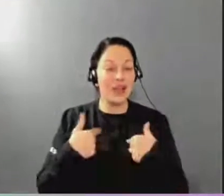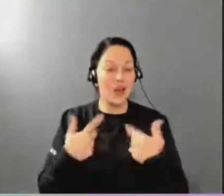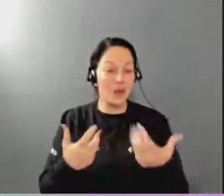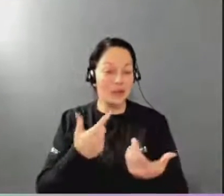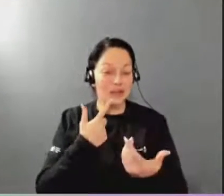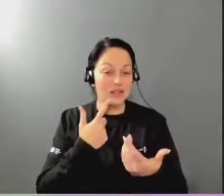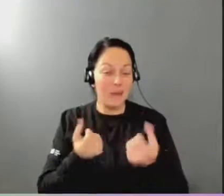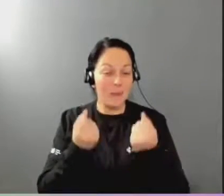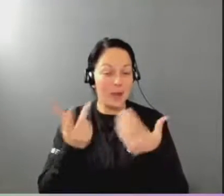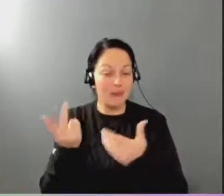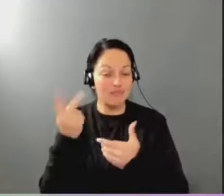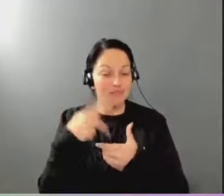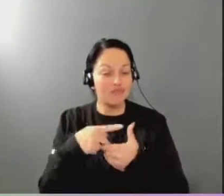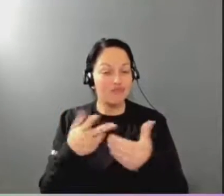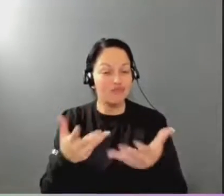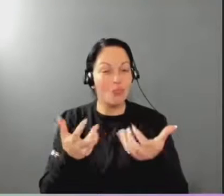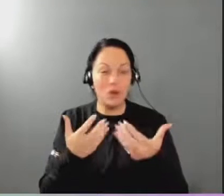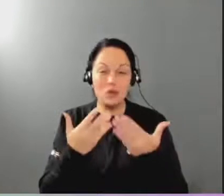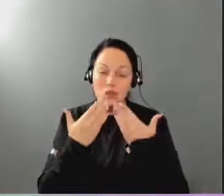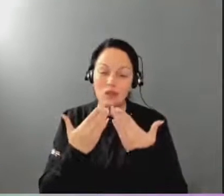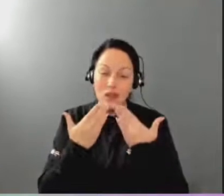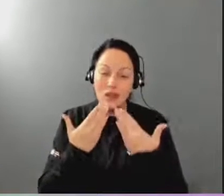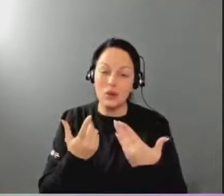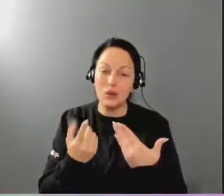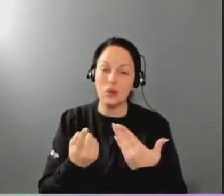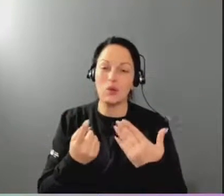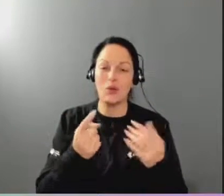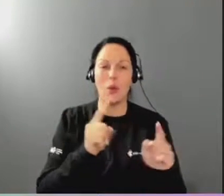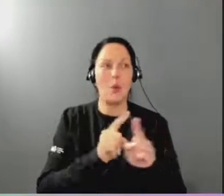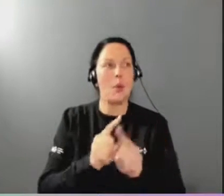got the body for it. That's one of the kinds of things. I